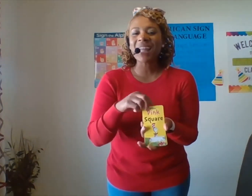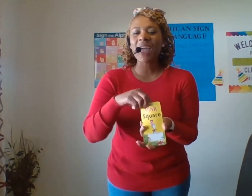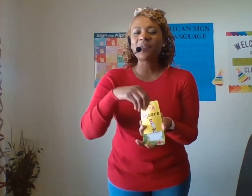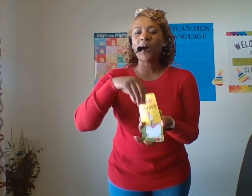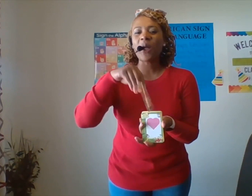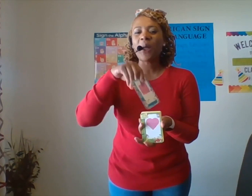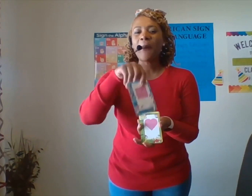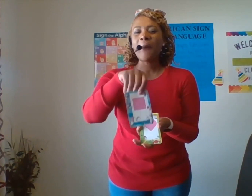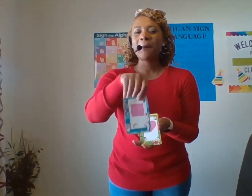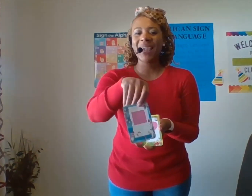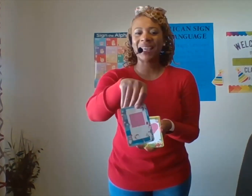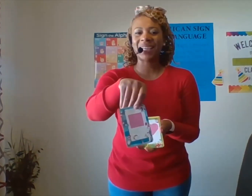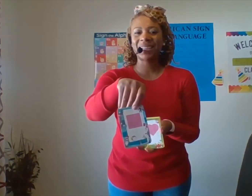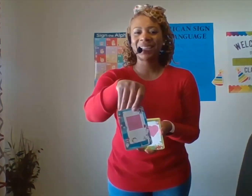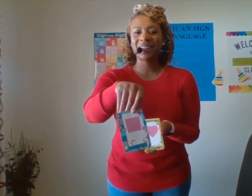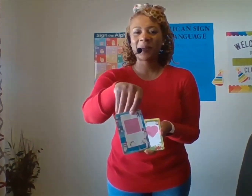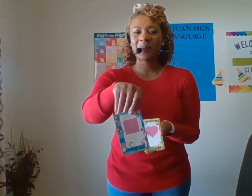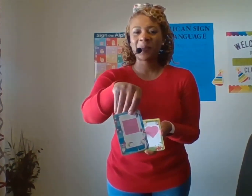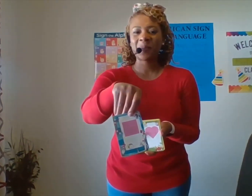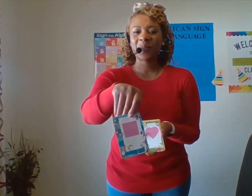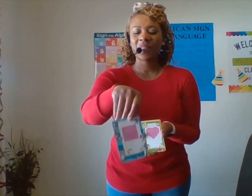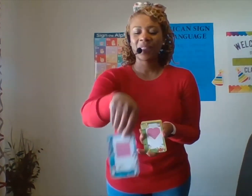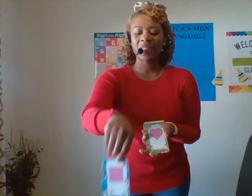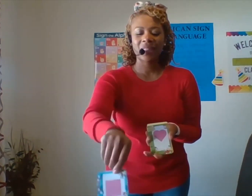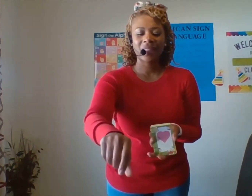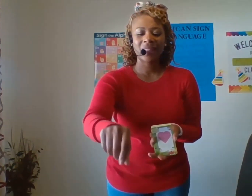sign for pink